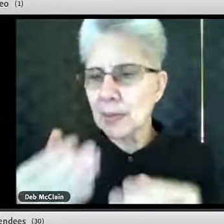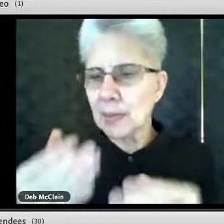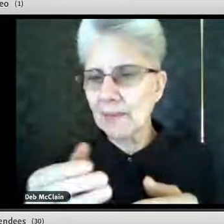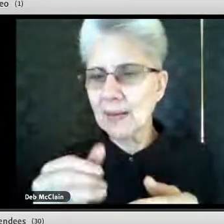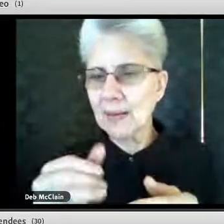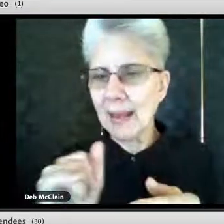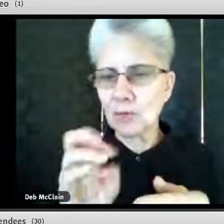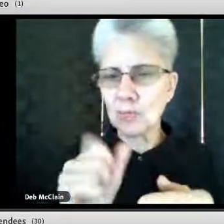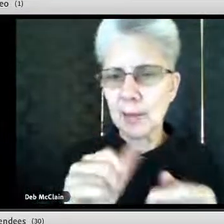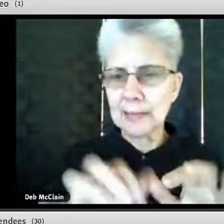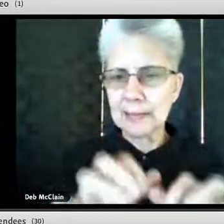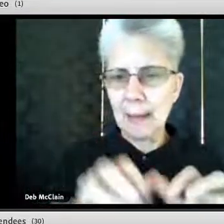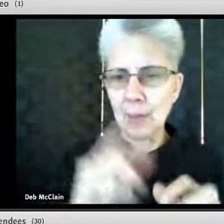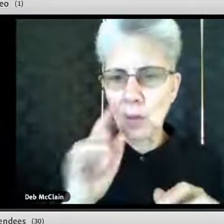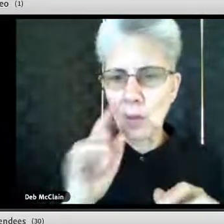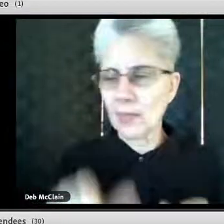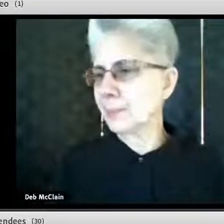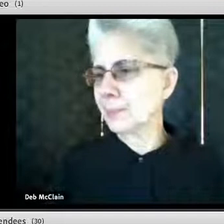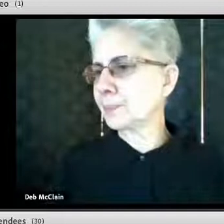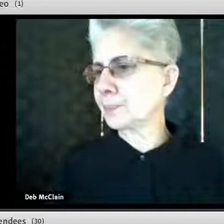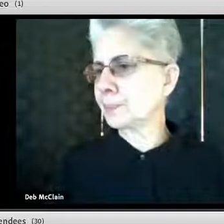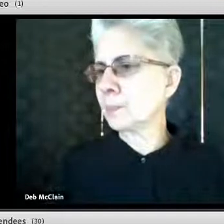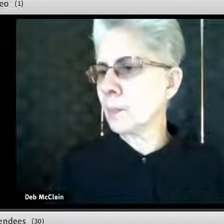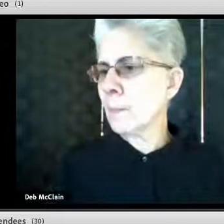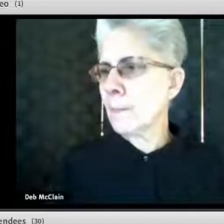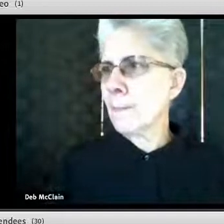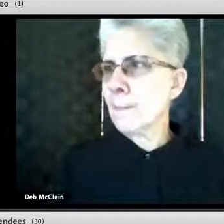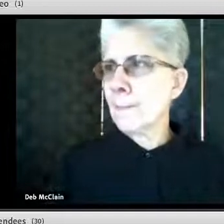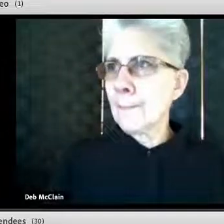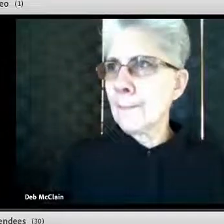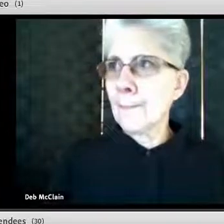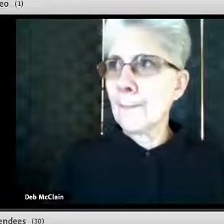a second to type in her thought there.